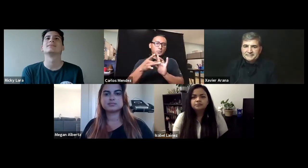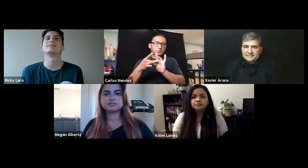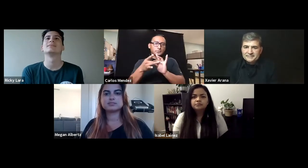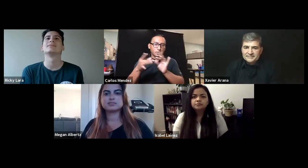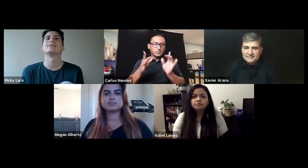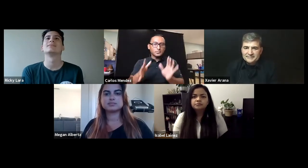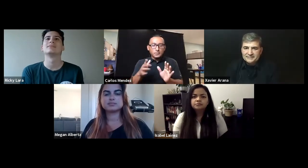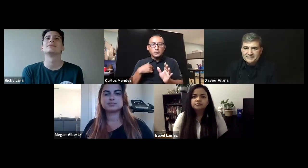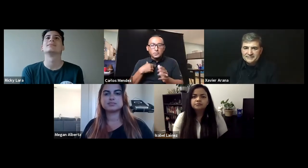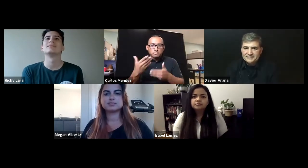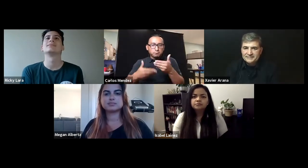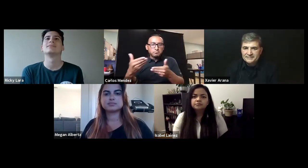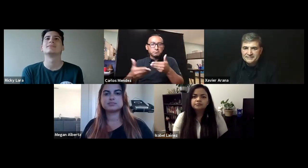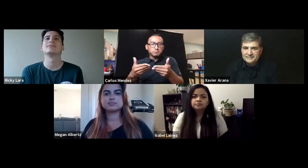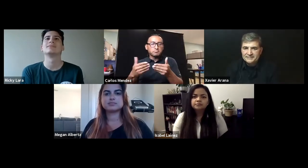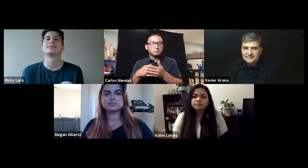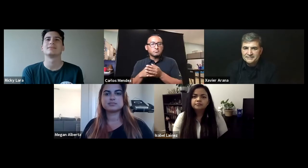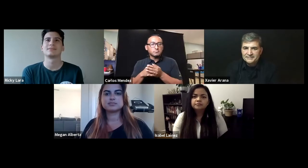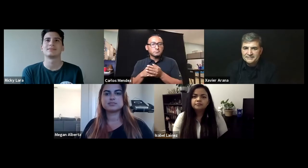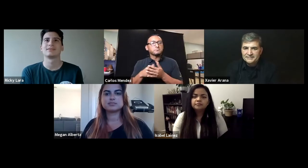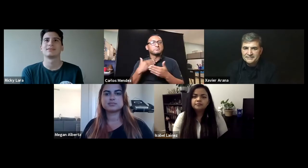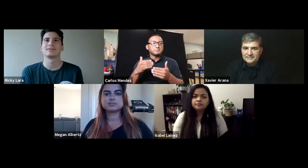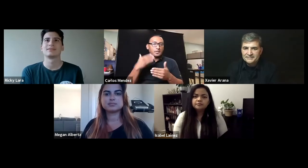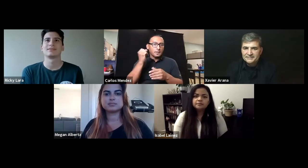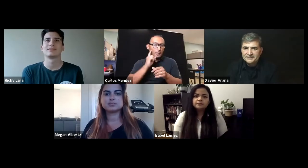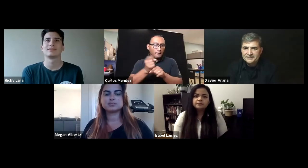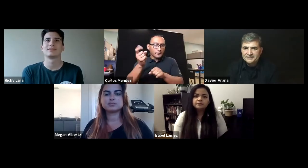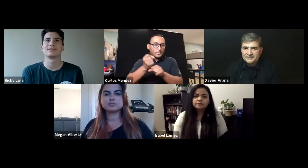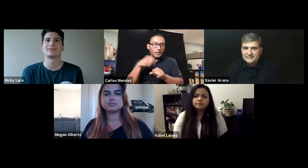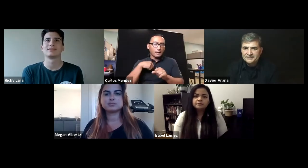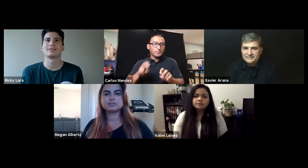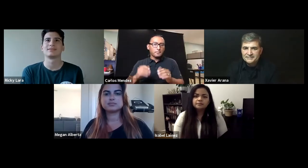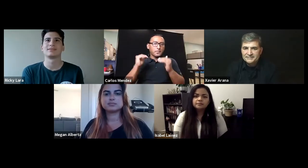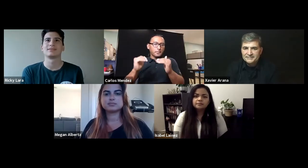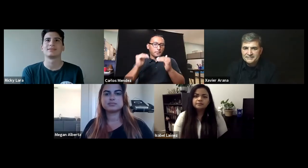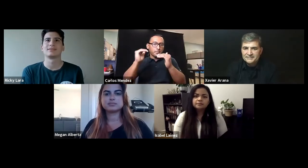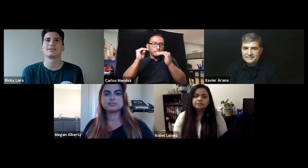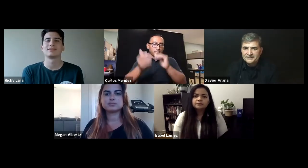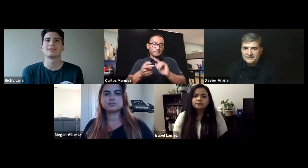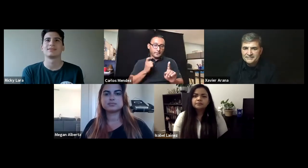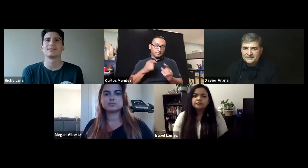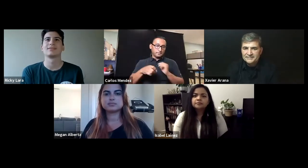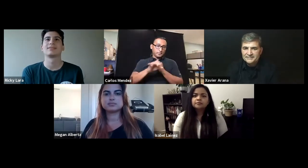so that I could, you know, grow and get more mature and ended up getting into public relations,